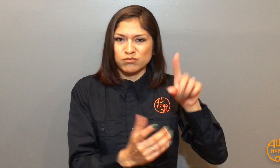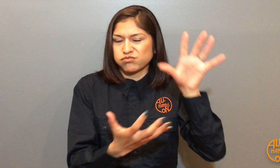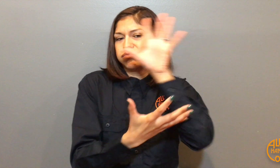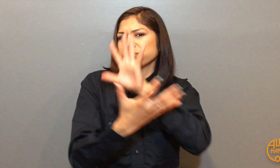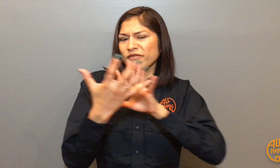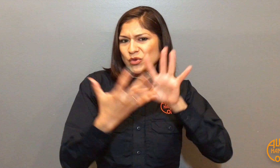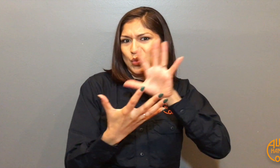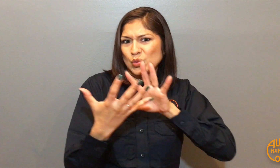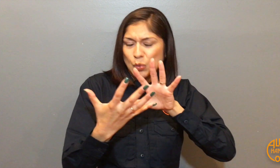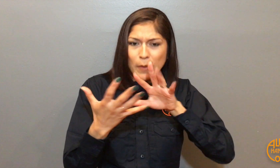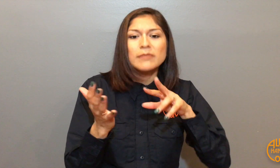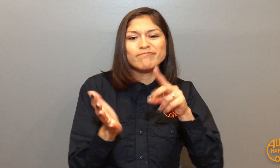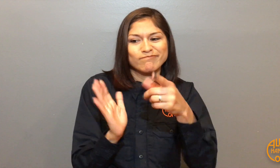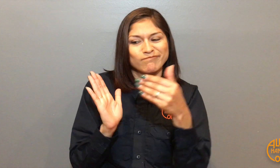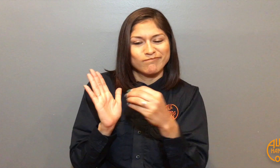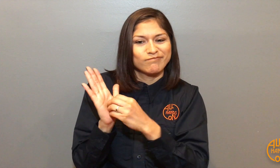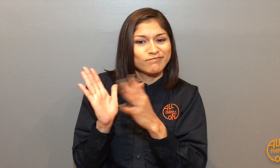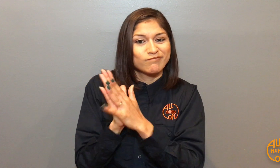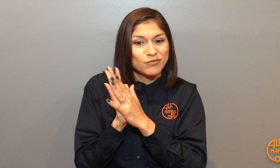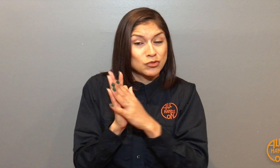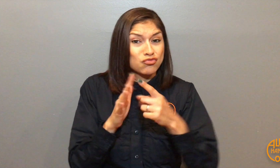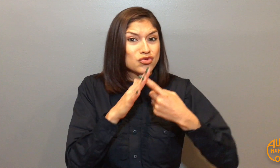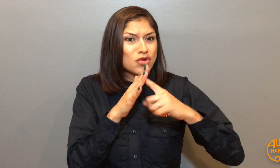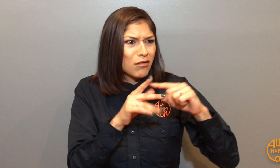as confusion here